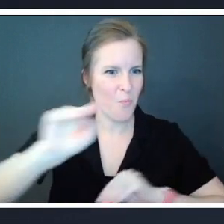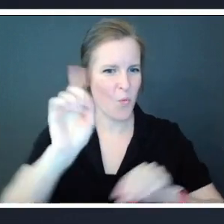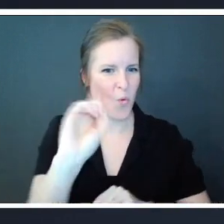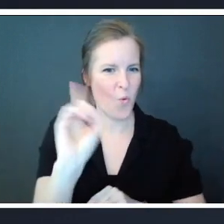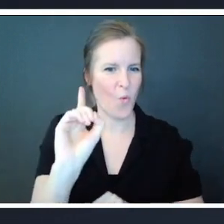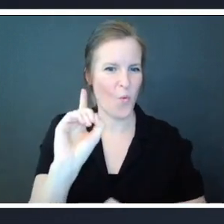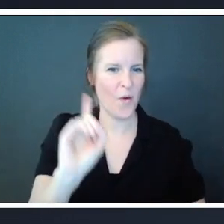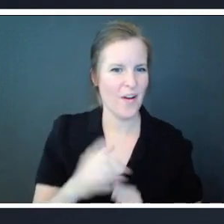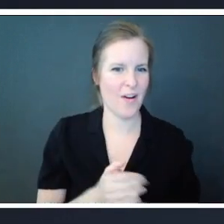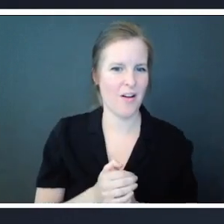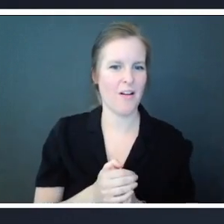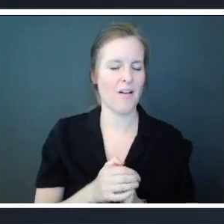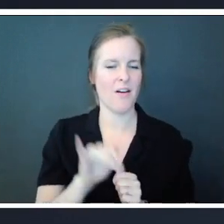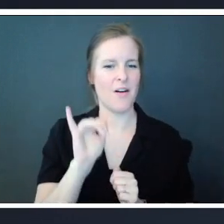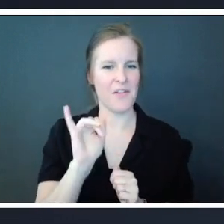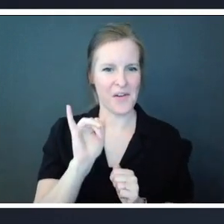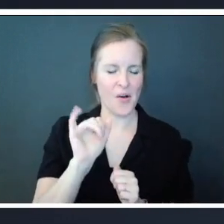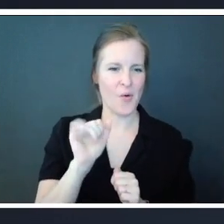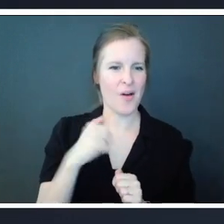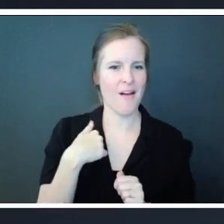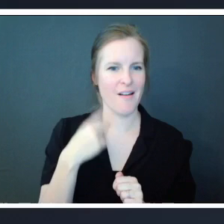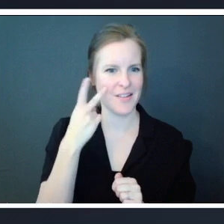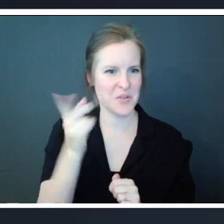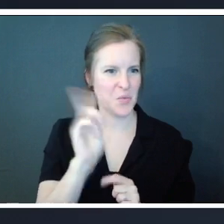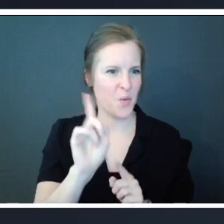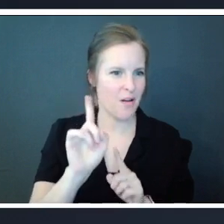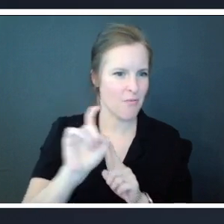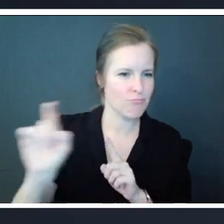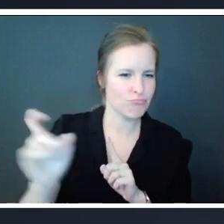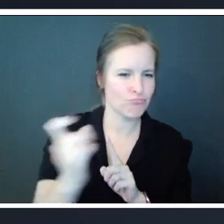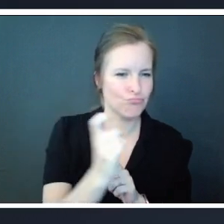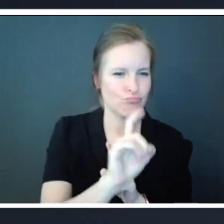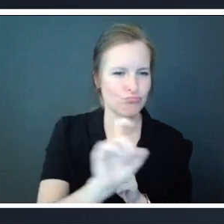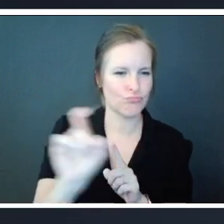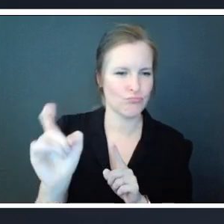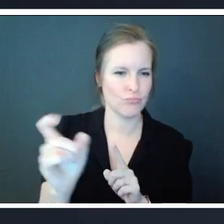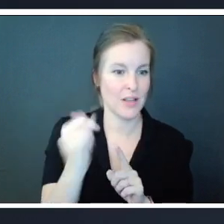selecting, where they're moving, how big a space they're moving in that. So, by putting this all